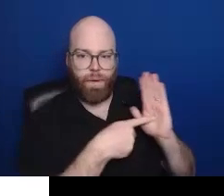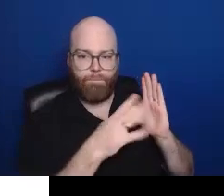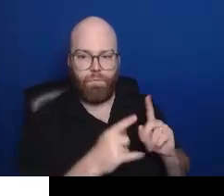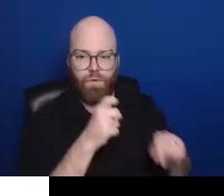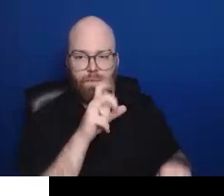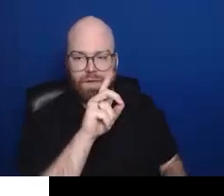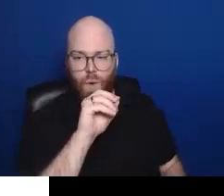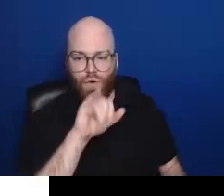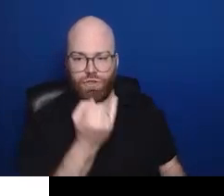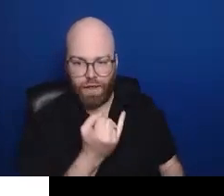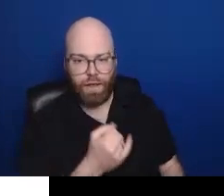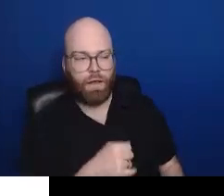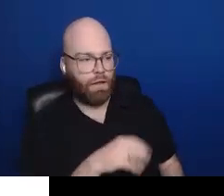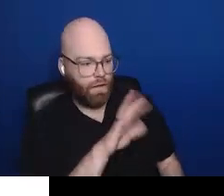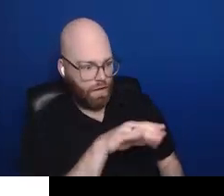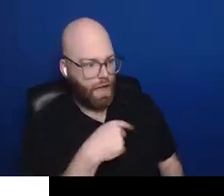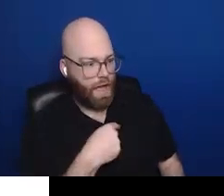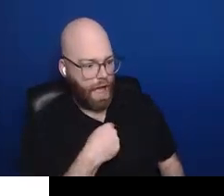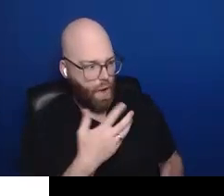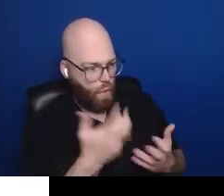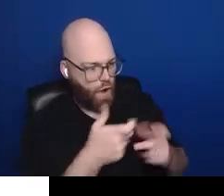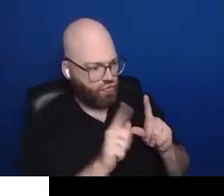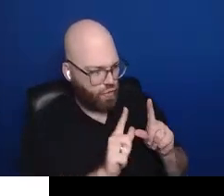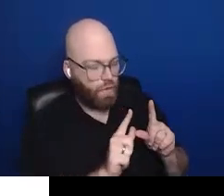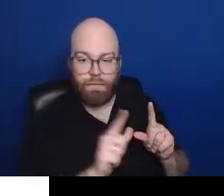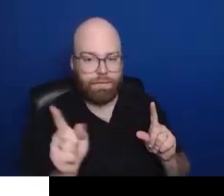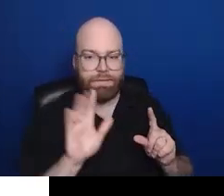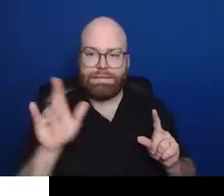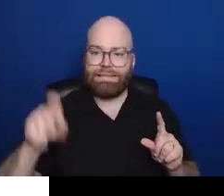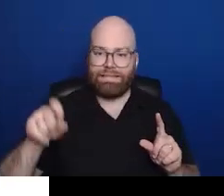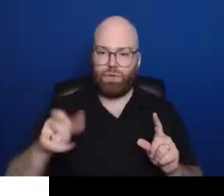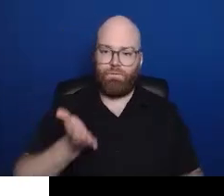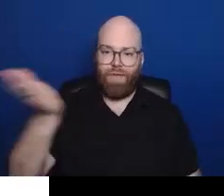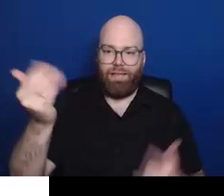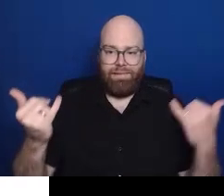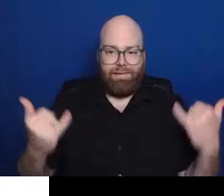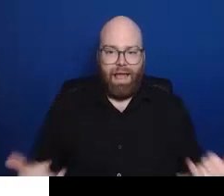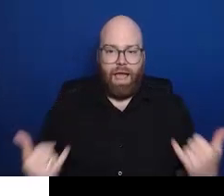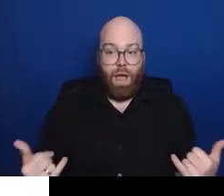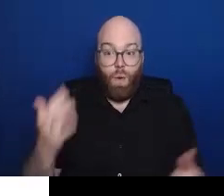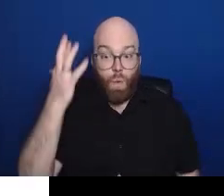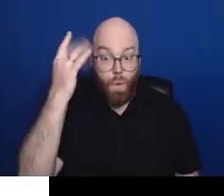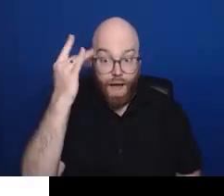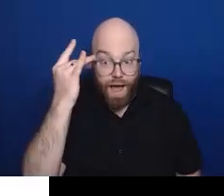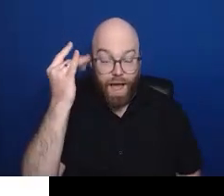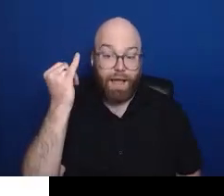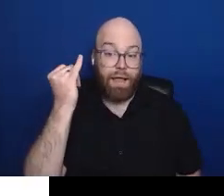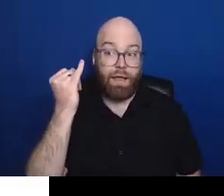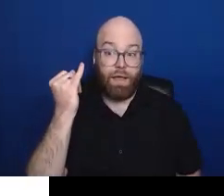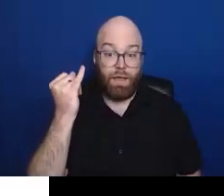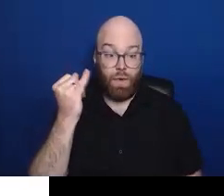I should be filing it now because I want to make sure it gets there before the one year anniversary of when it expired.